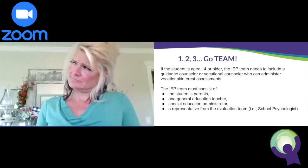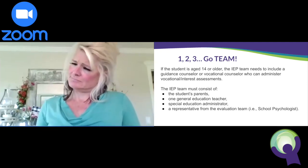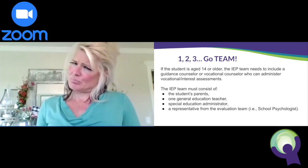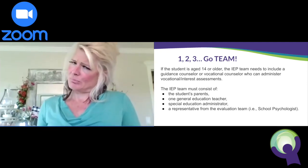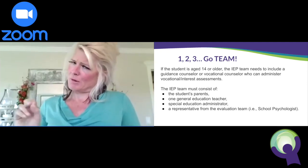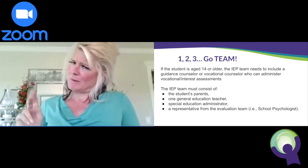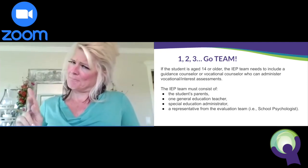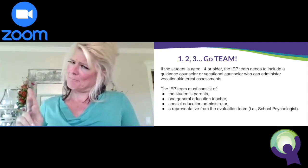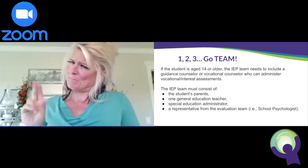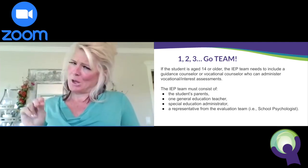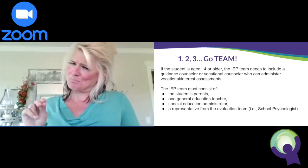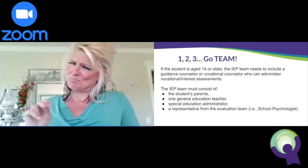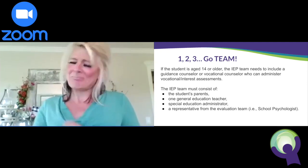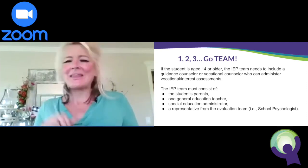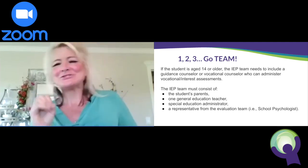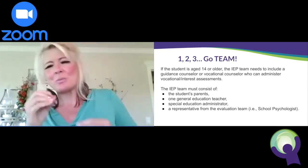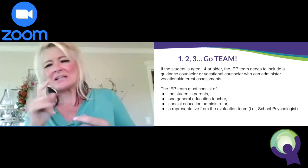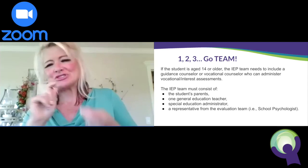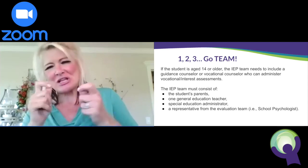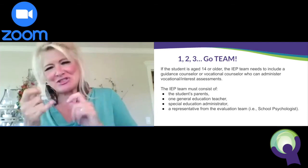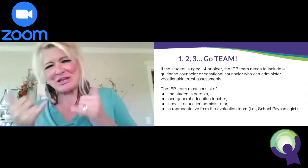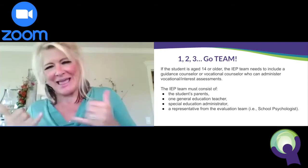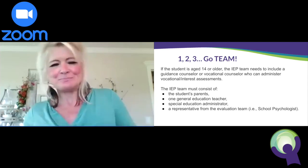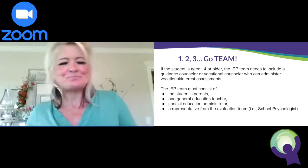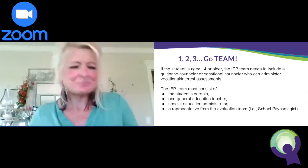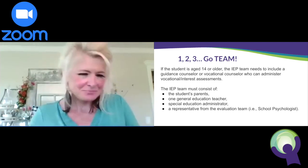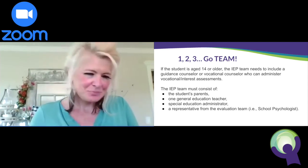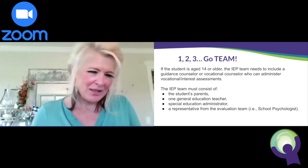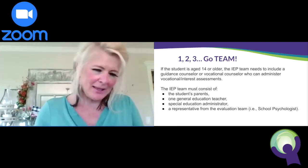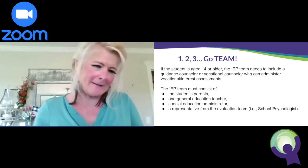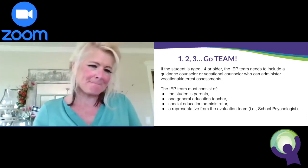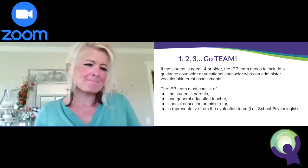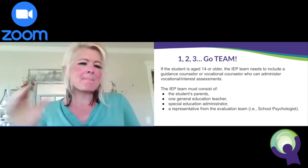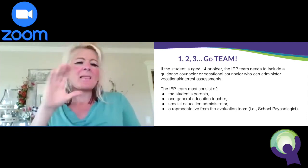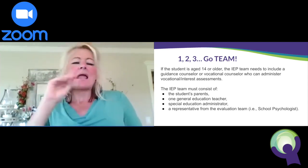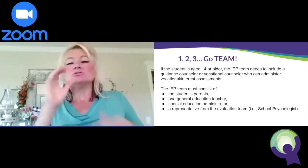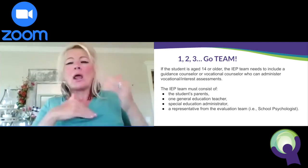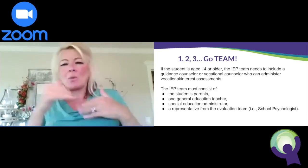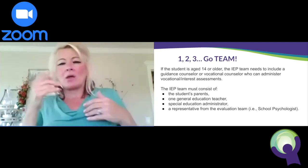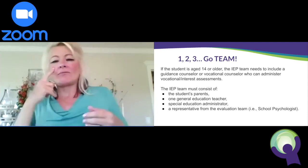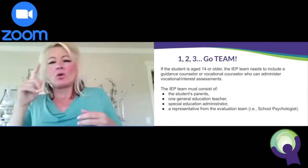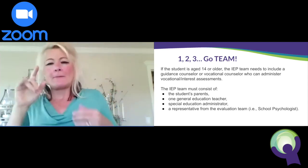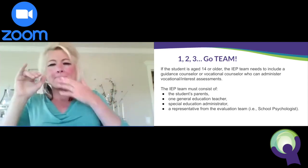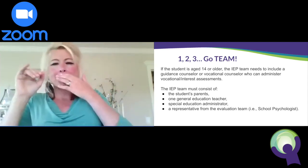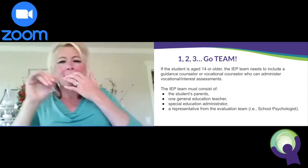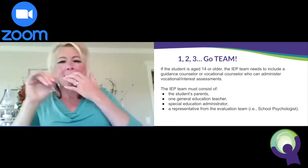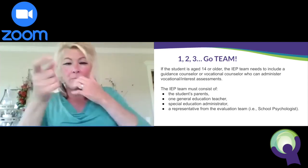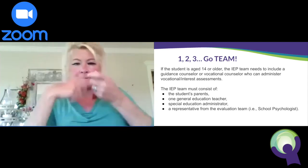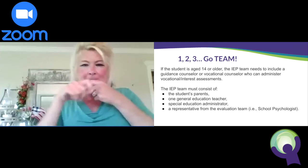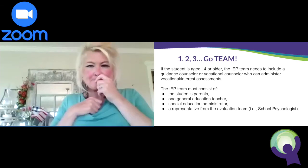minute, no you can have a primary but you can have other primary disabilities. I'm working with changing on people with that.